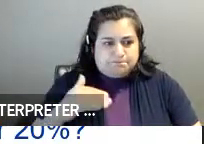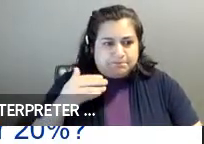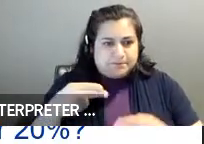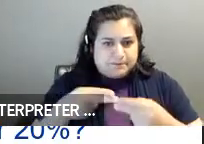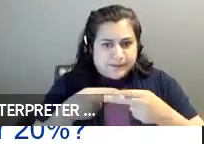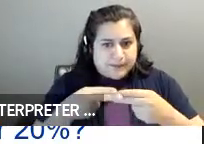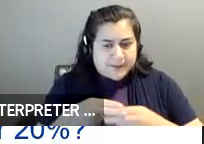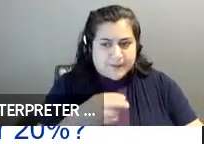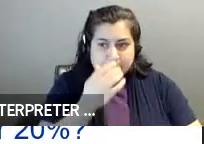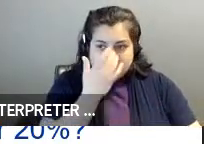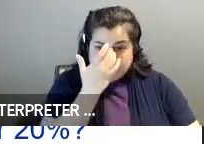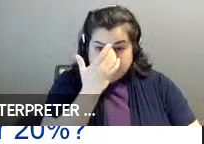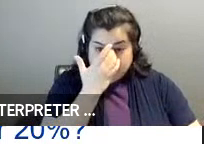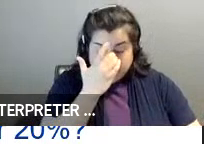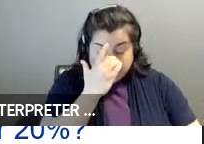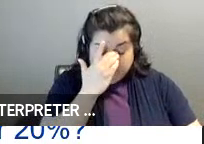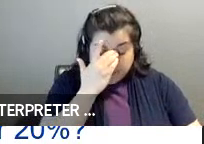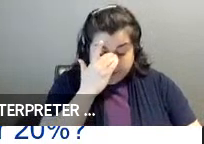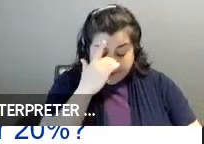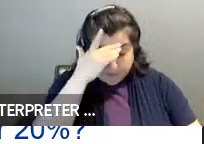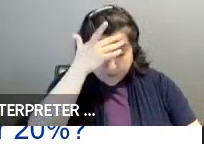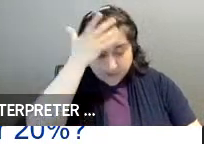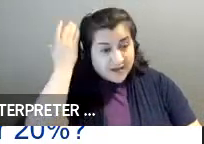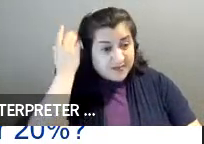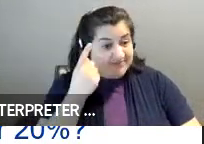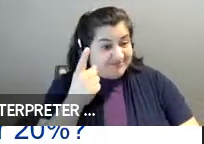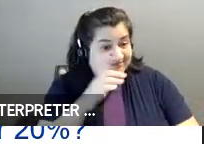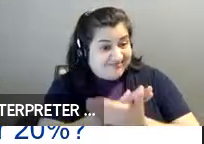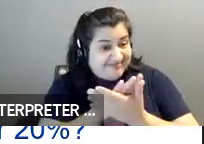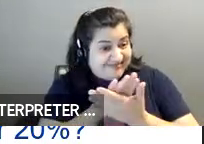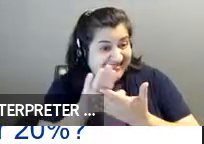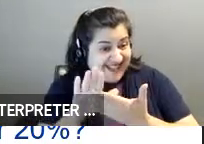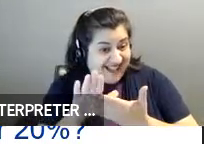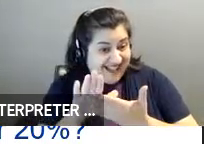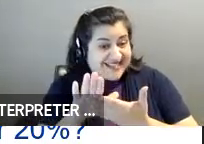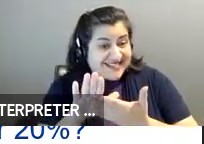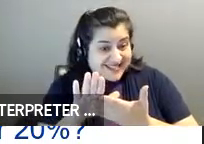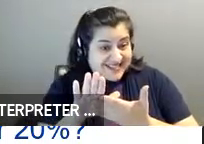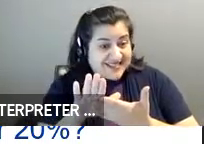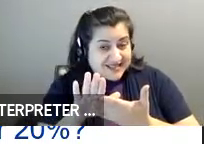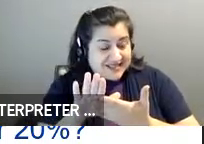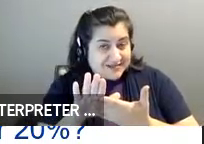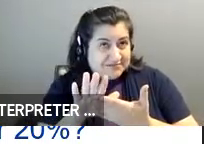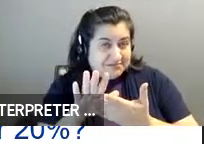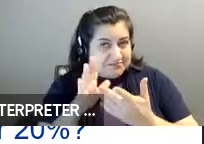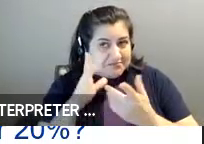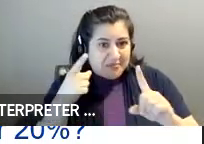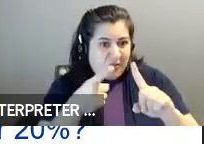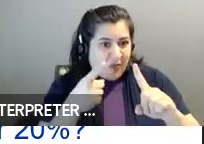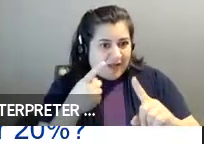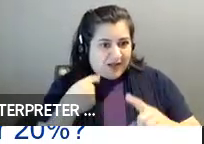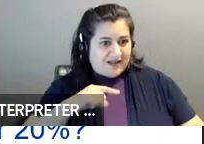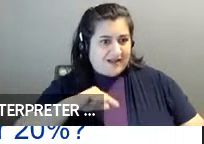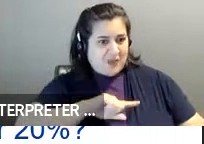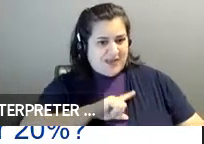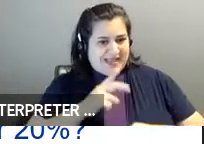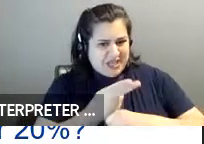So one of the nice attributes of using a re-sampling strategy or procedure is that we can explore